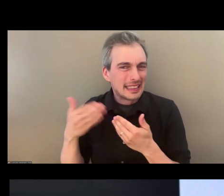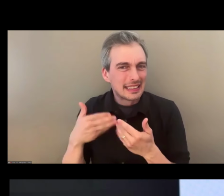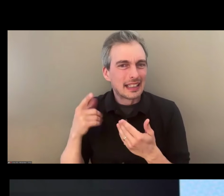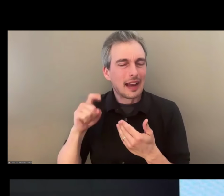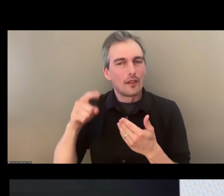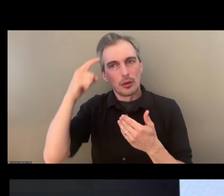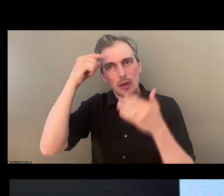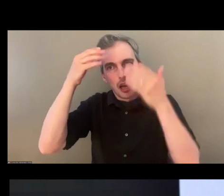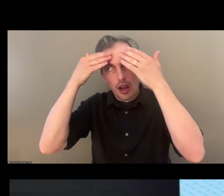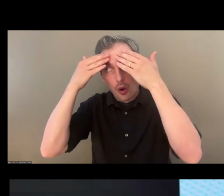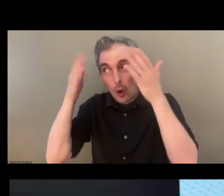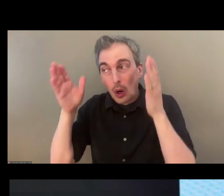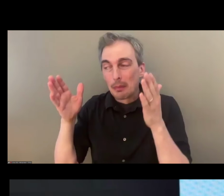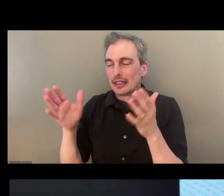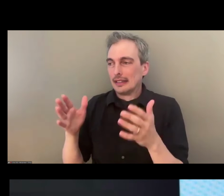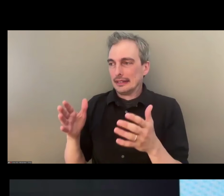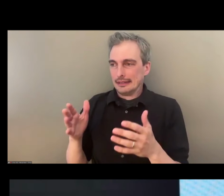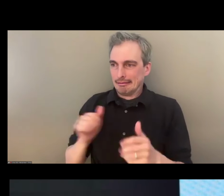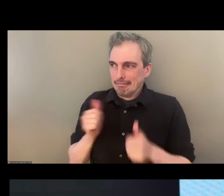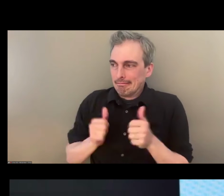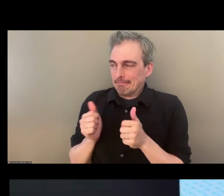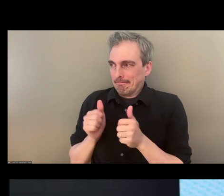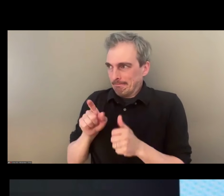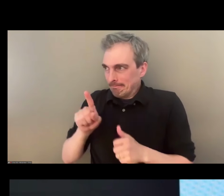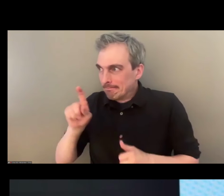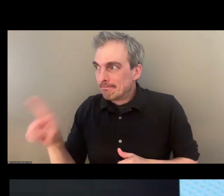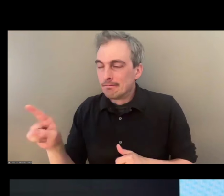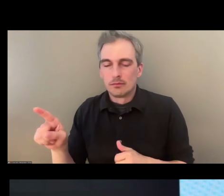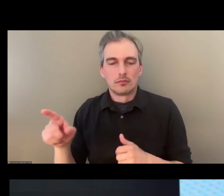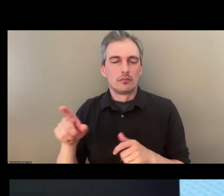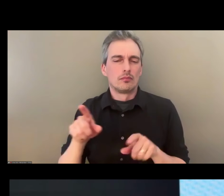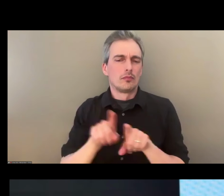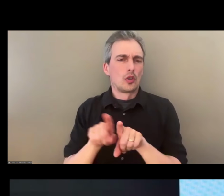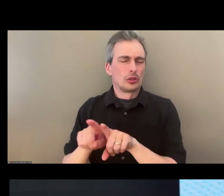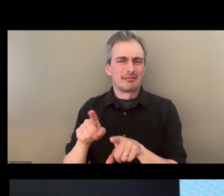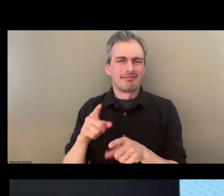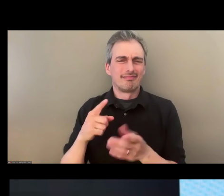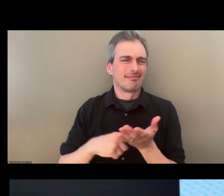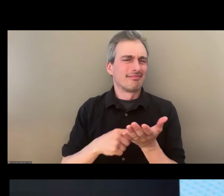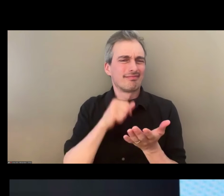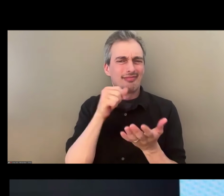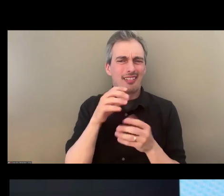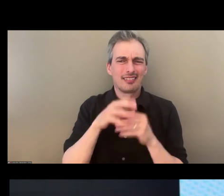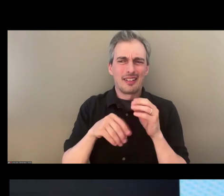And it can feel uncomfortable to keep asking for help, too often, too much.